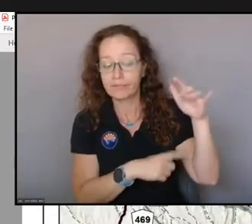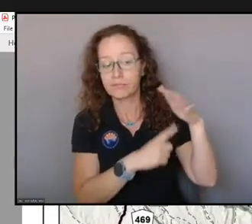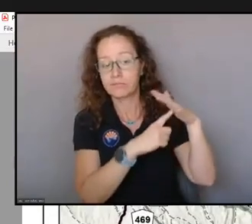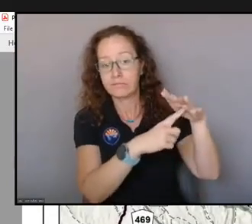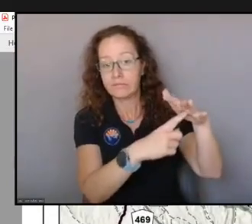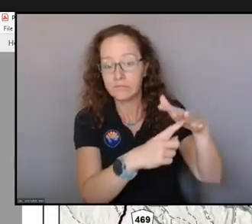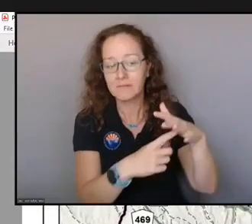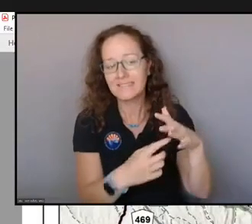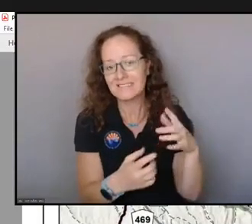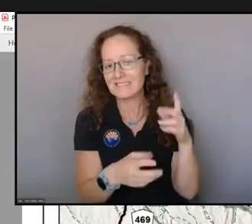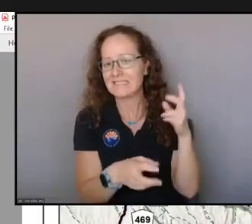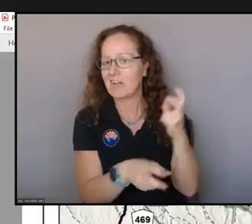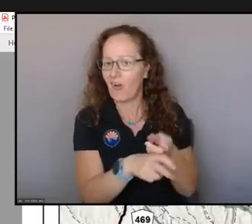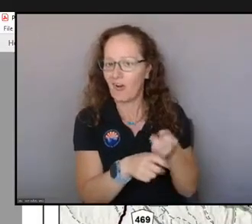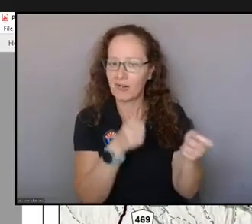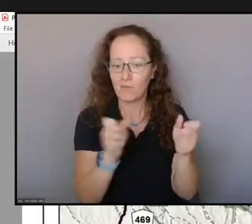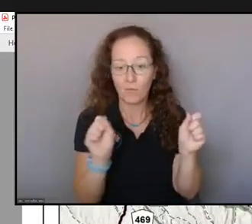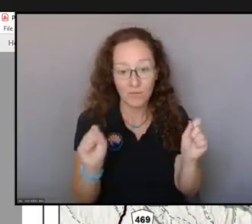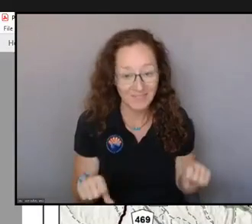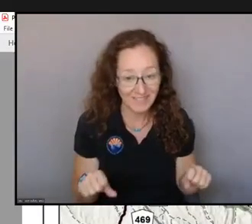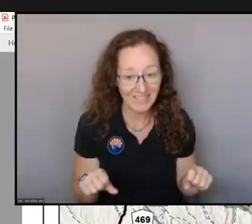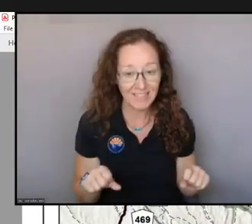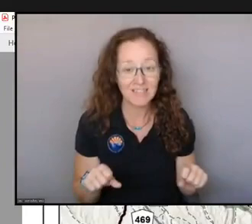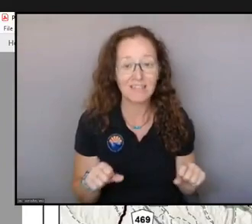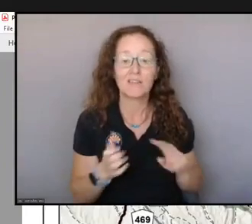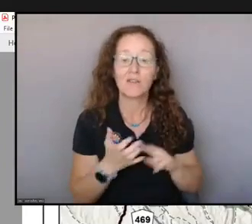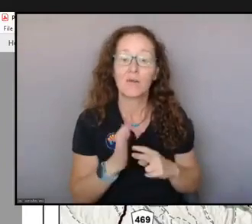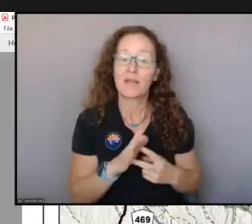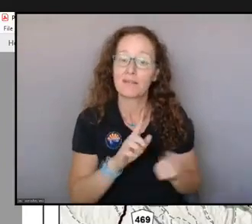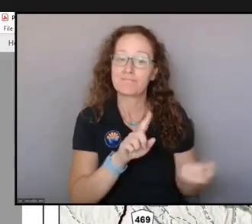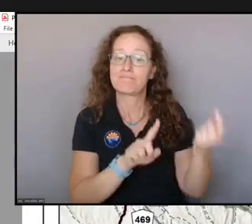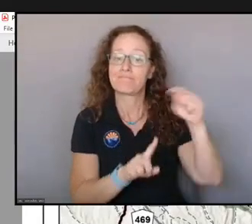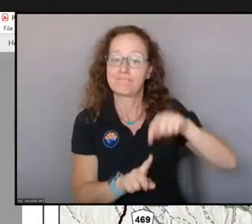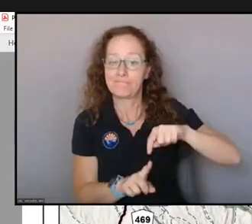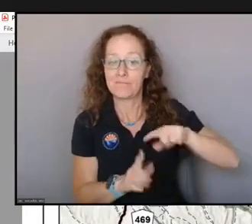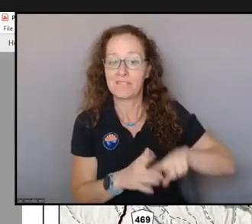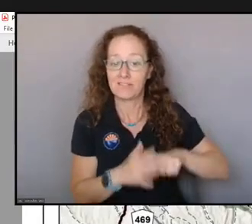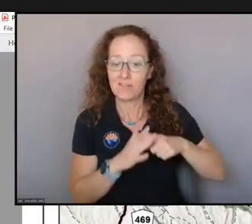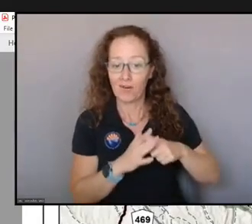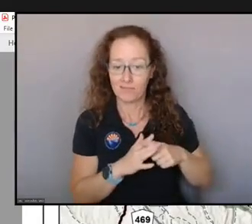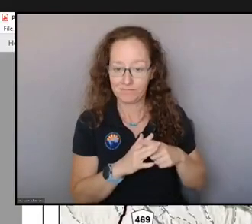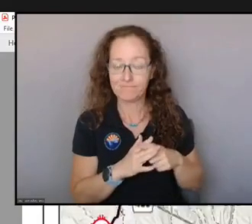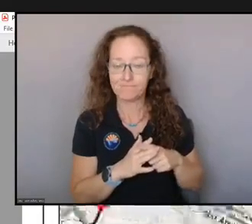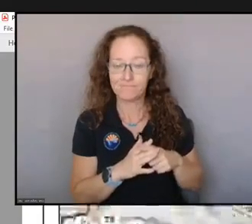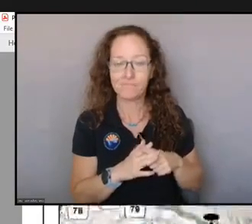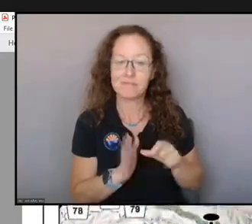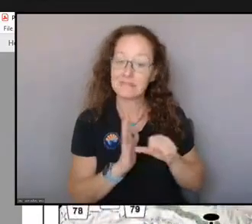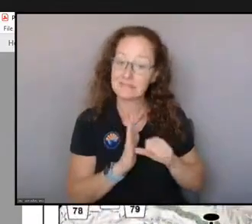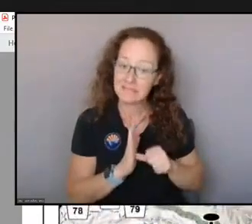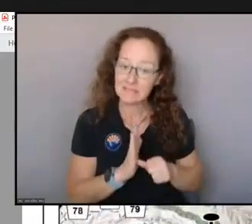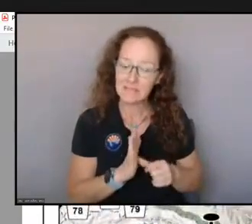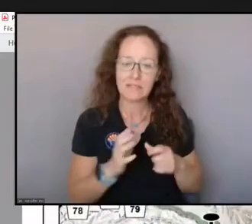IF THINGS GET FLYING IT COULD BE DITCH CULT TO CONTROL. THIS BRINGS US BACK TO THE START AREA. INTERIOR FUELS WILL CONTINUE TO BURN.